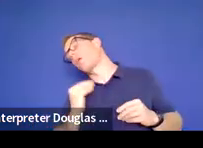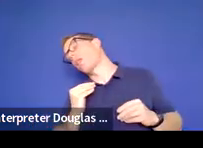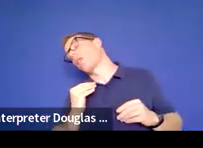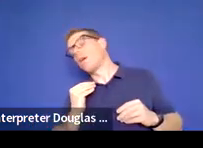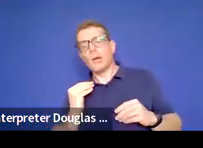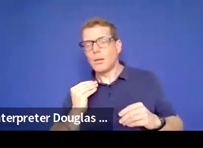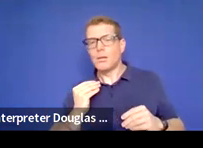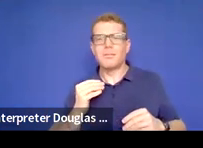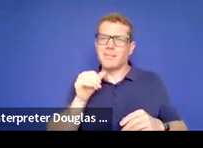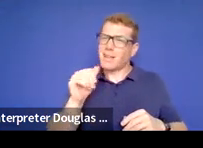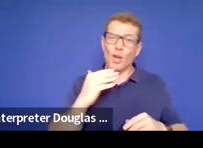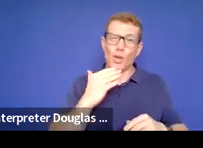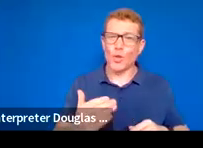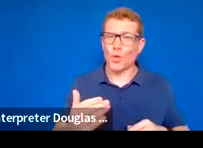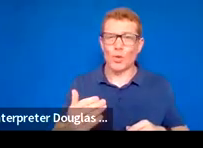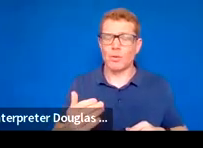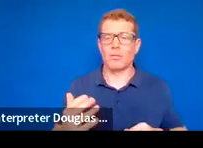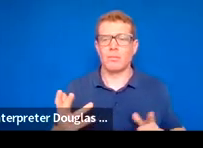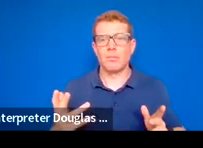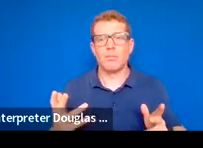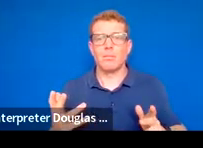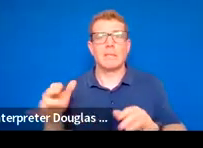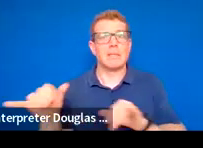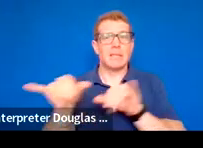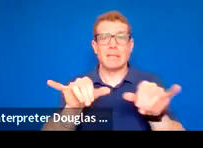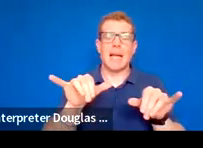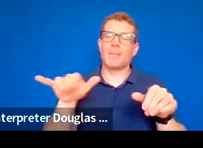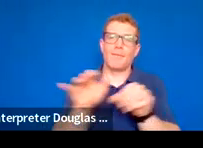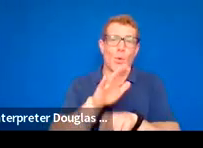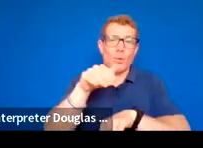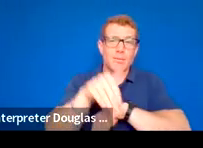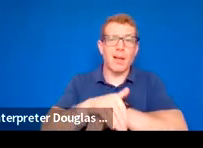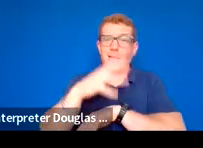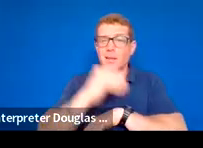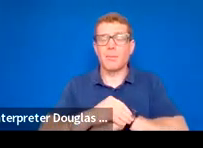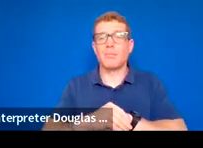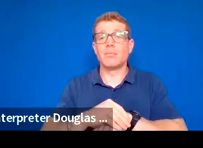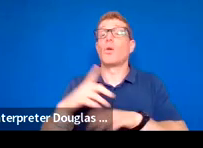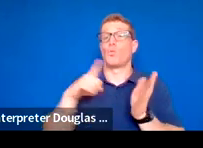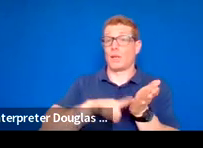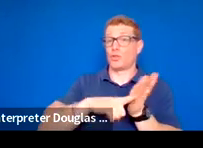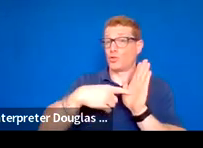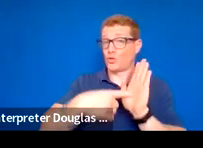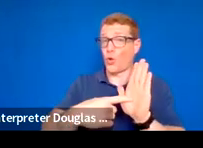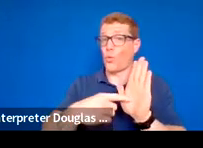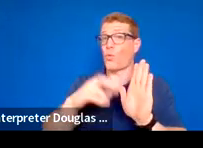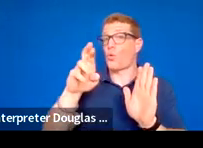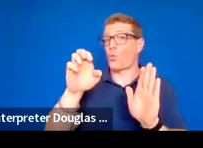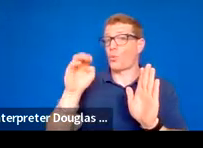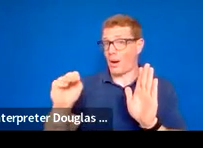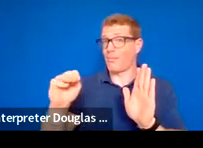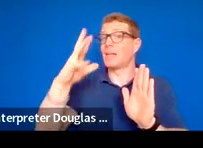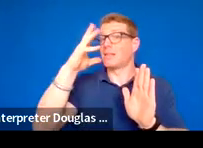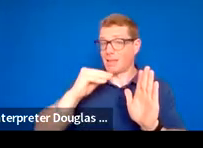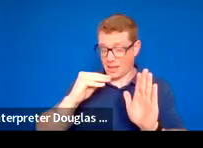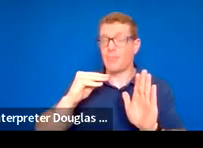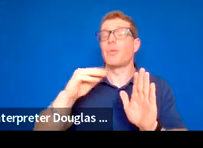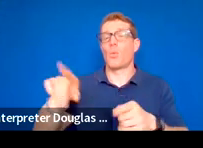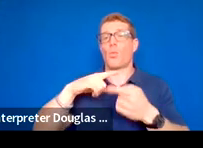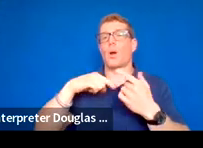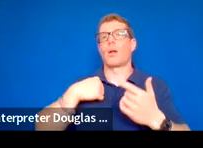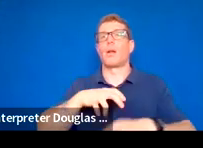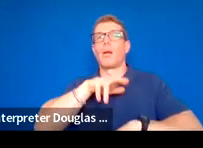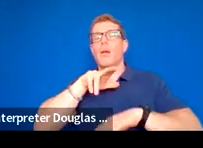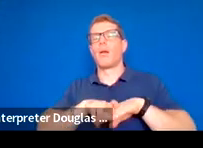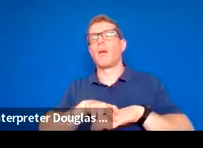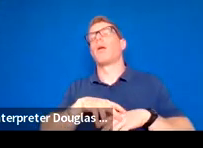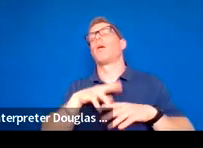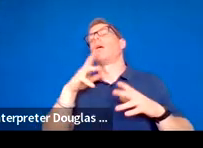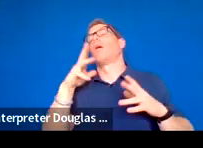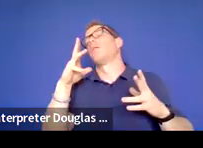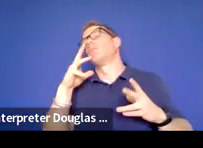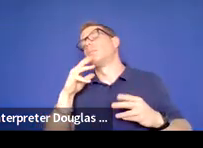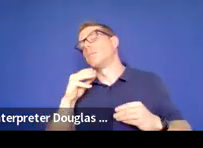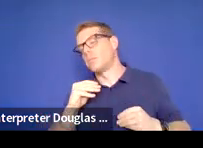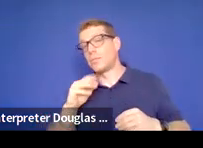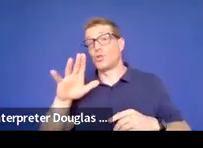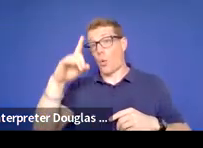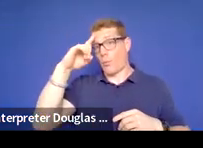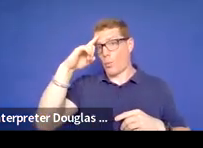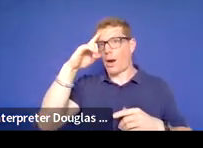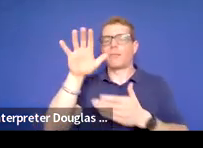Well, the research has showed that as your brain rests into that room, sleep, it cleans itself of the plaque that is causing Allzers over time.